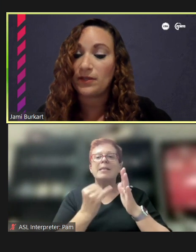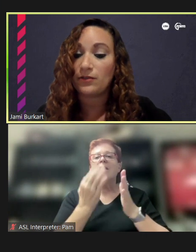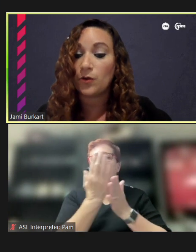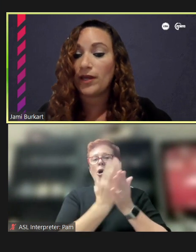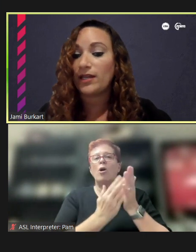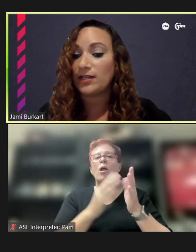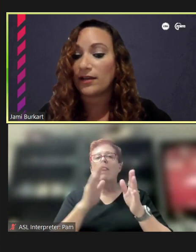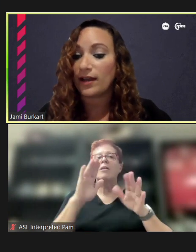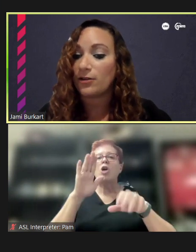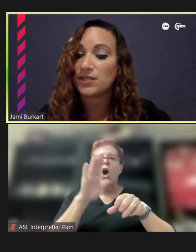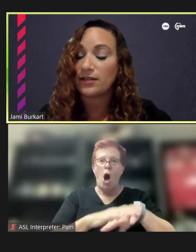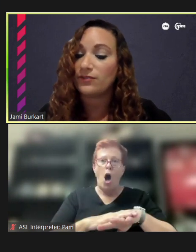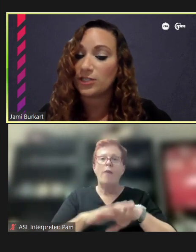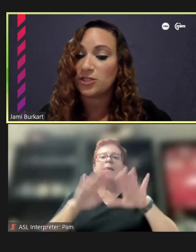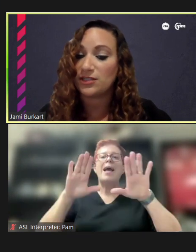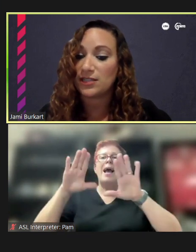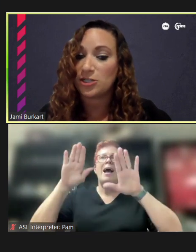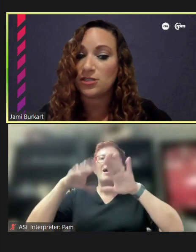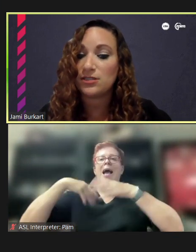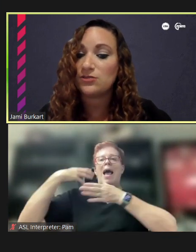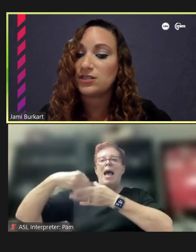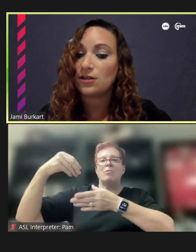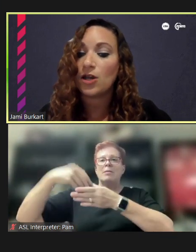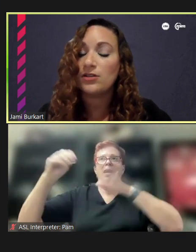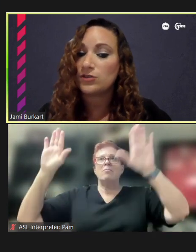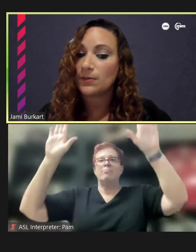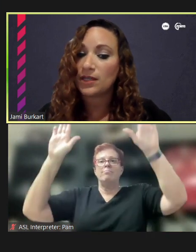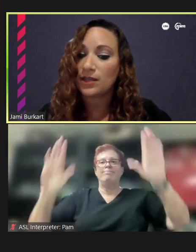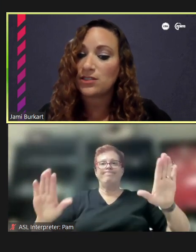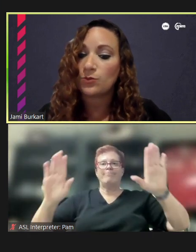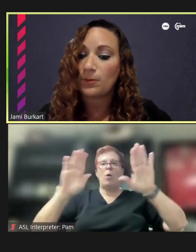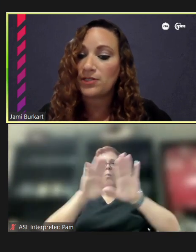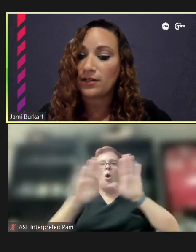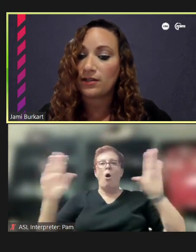going to be located on the outside of each of the stations, so something that's a representative